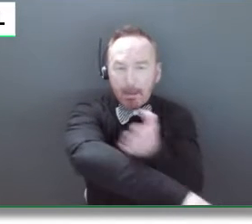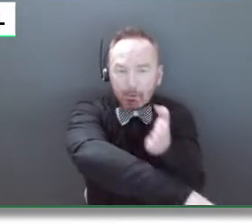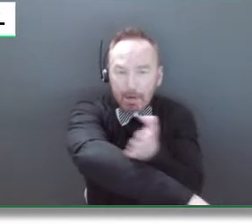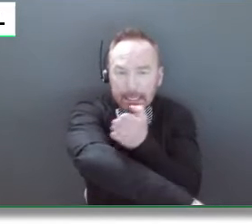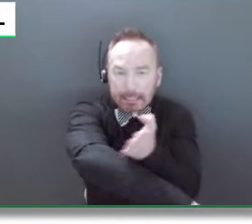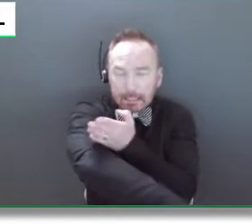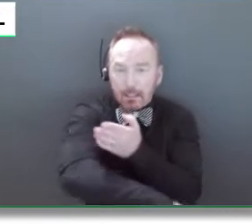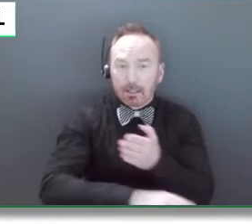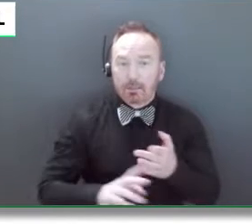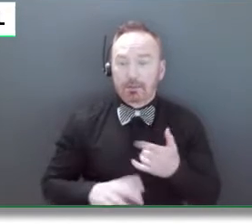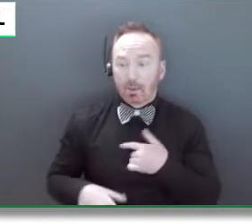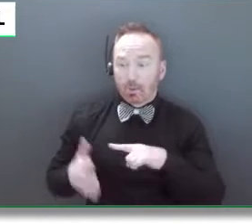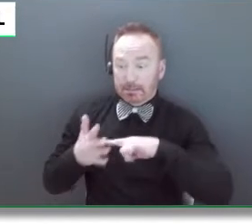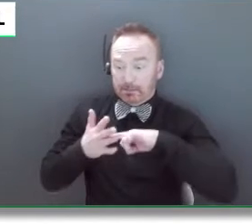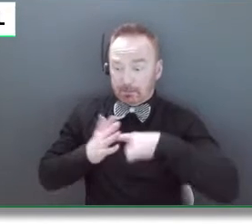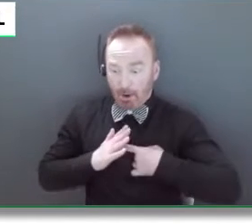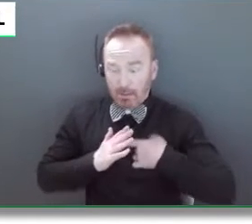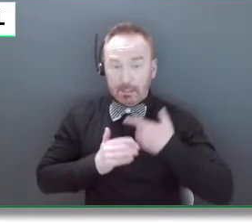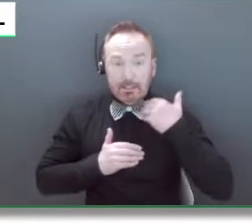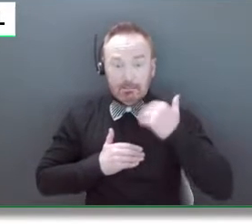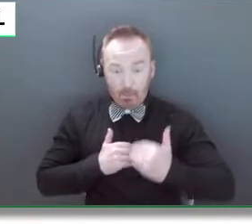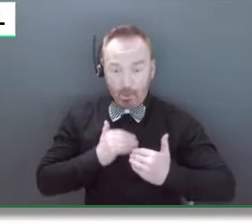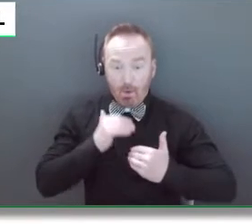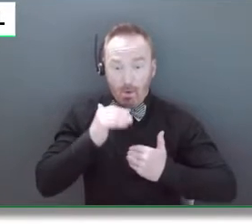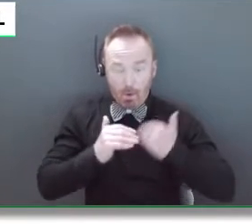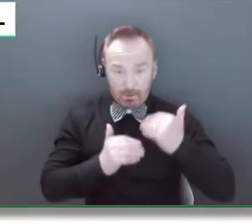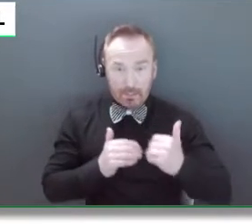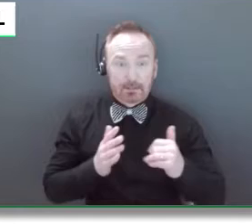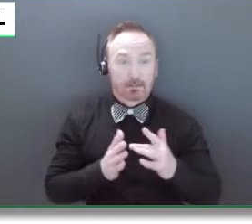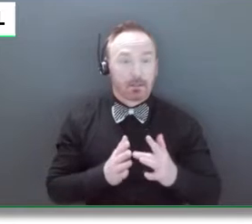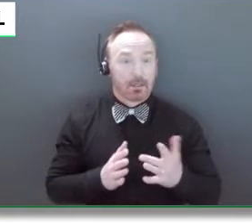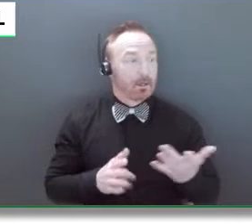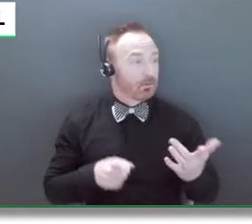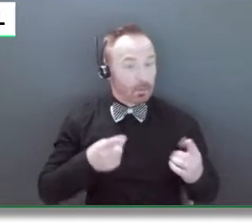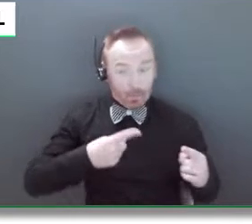together uh you know where individuals and workforces